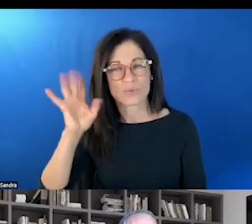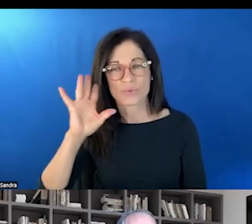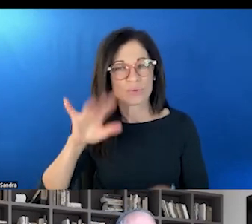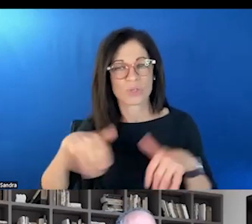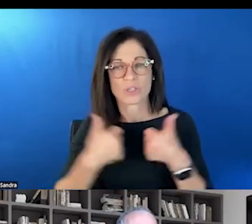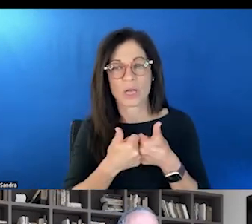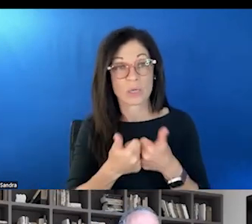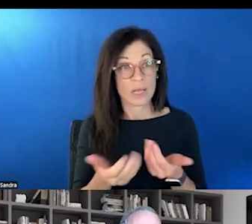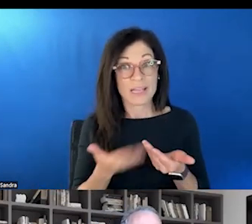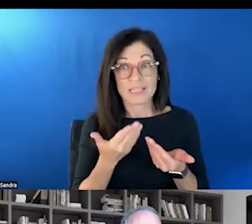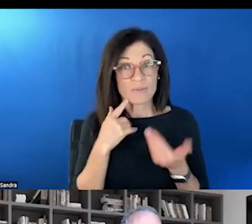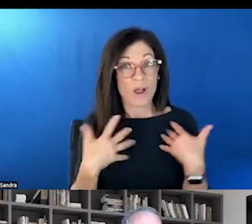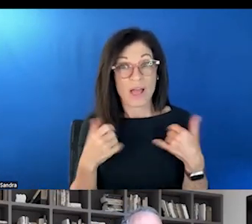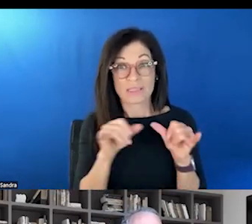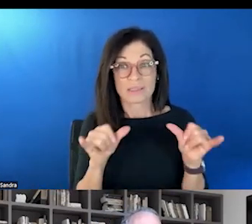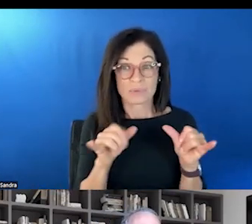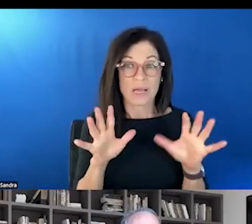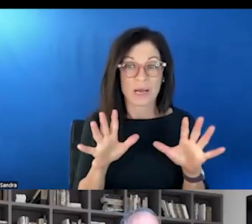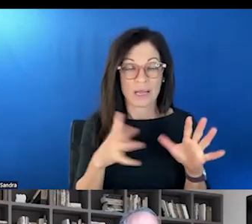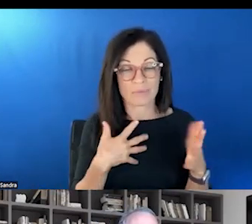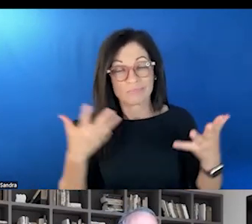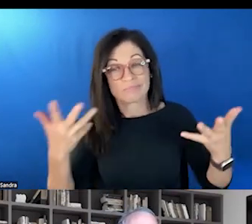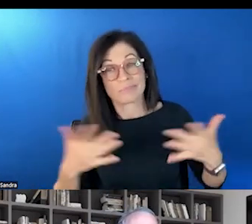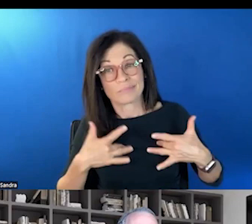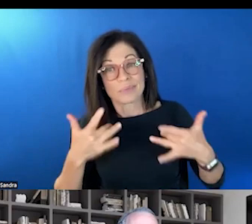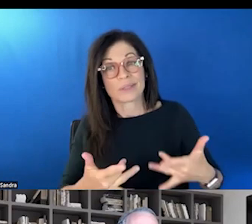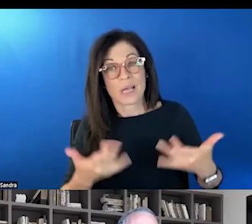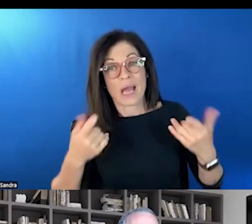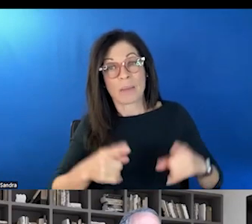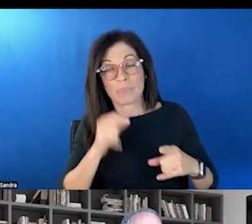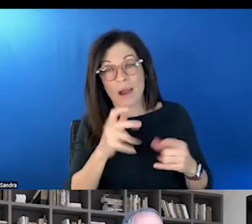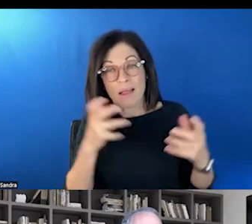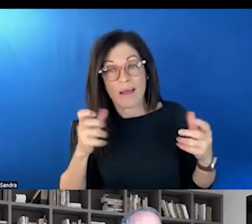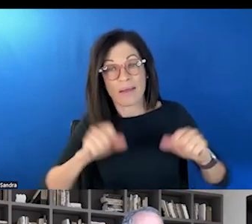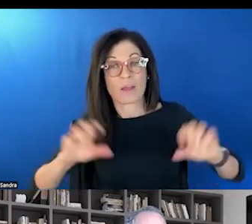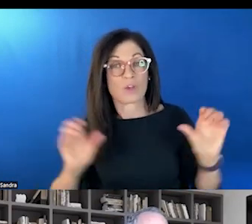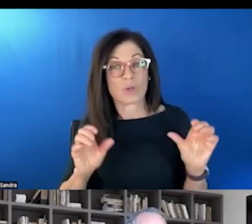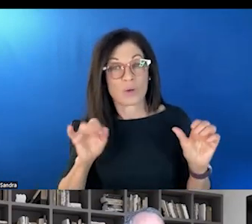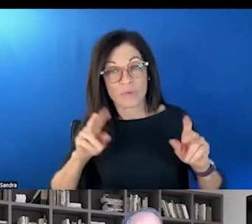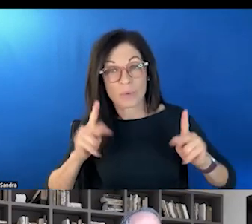HEALTHCARE SYSTEMS TO HAVE A VIEW OF IT.